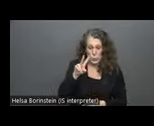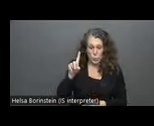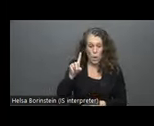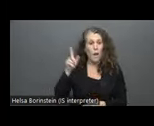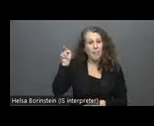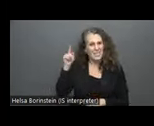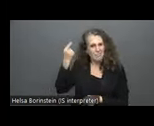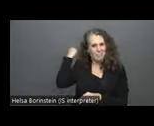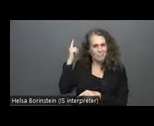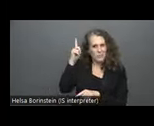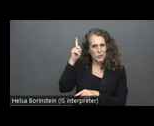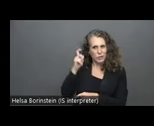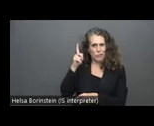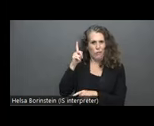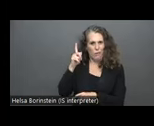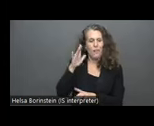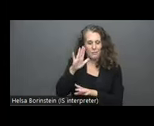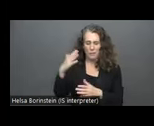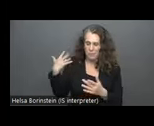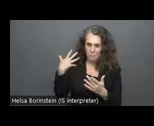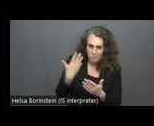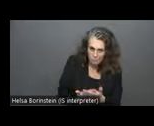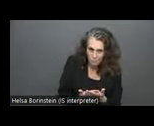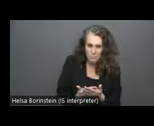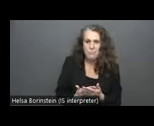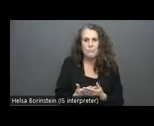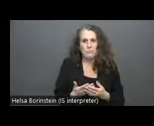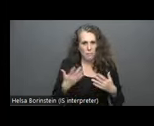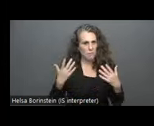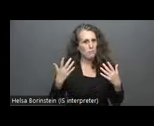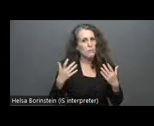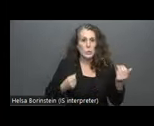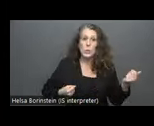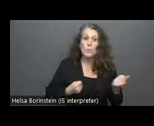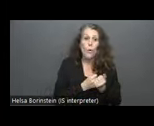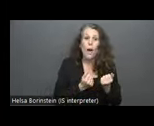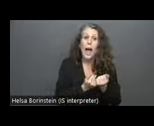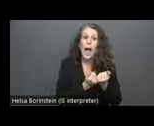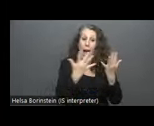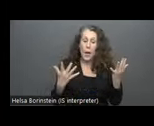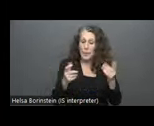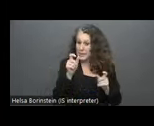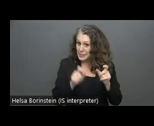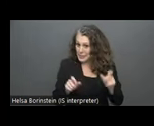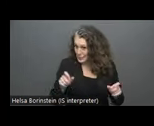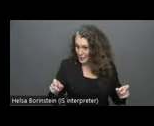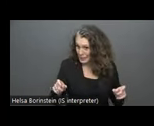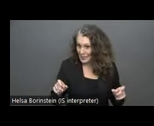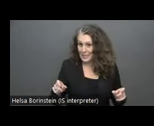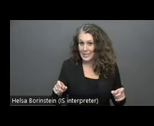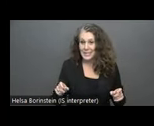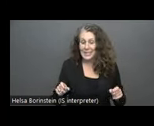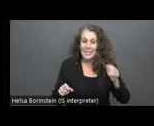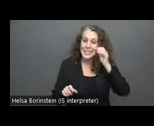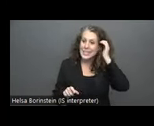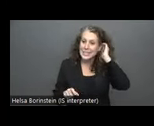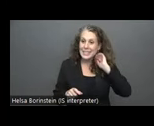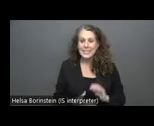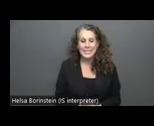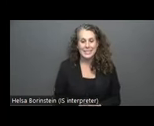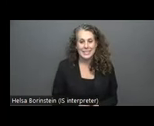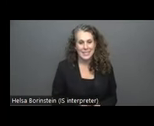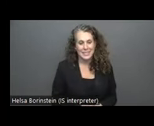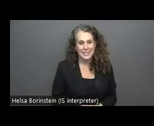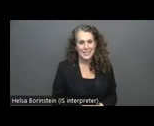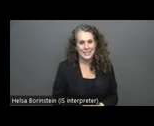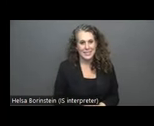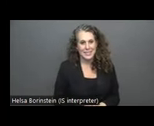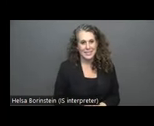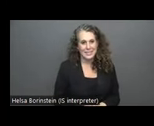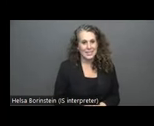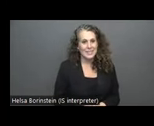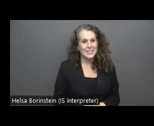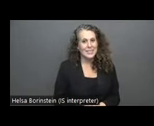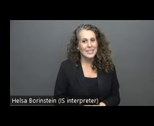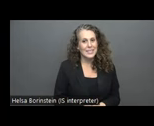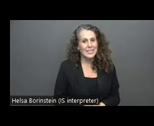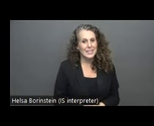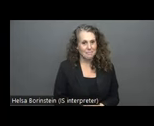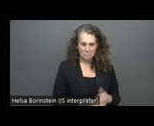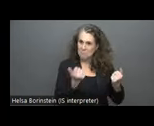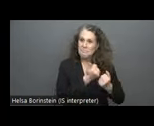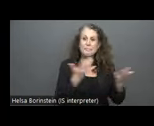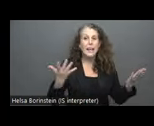project it was a welcome in a company. 14:53:02 And they said something concrete,